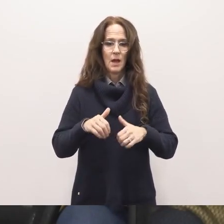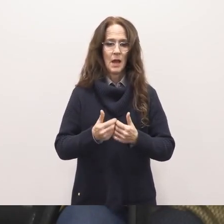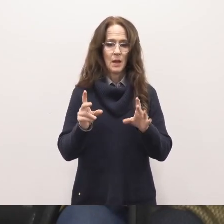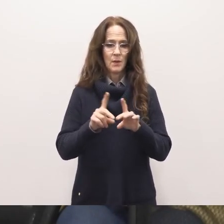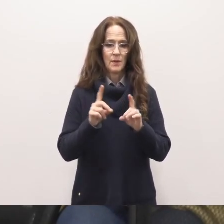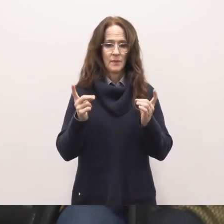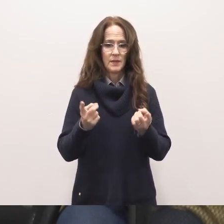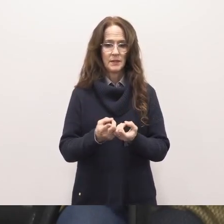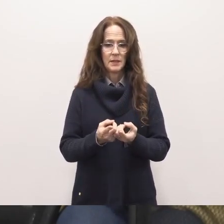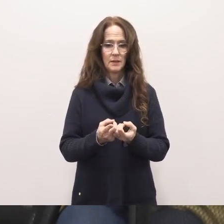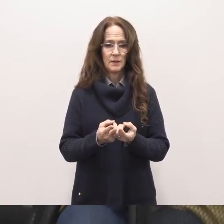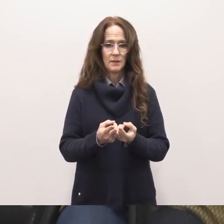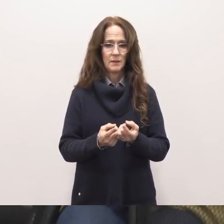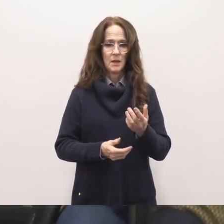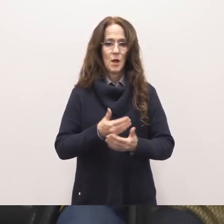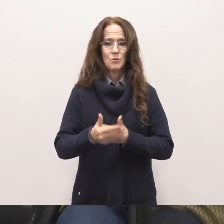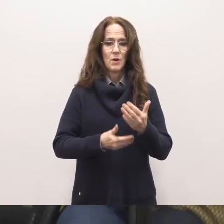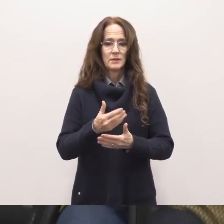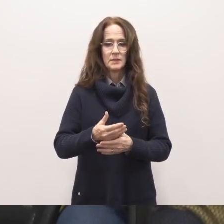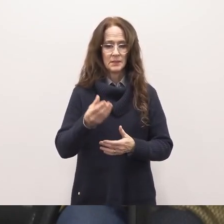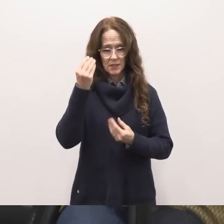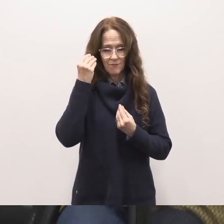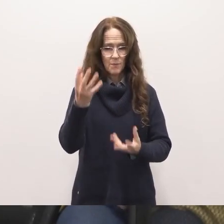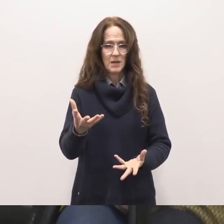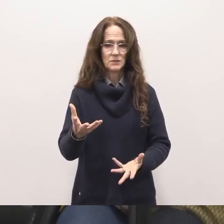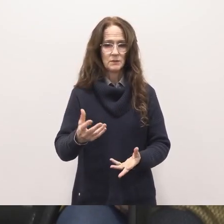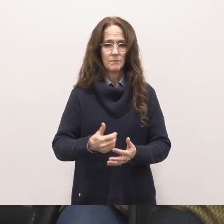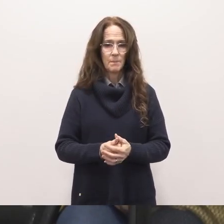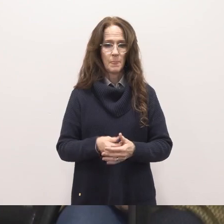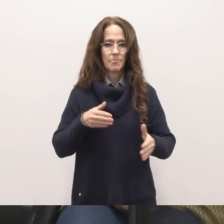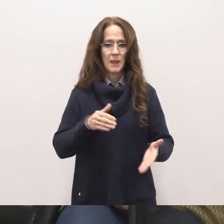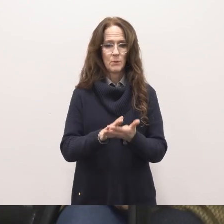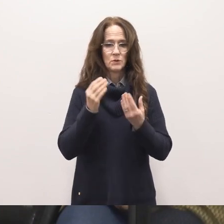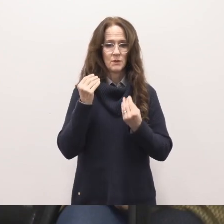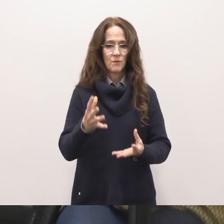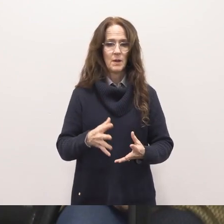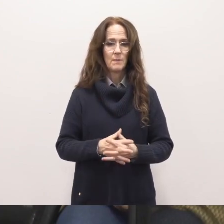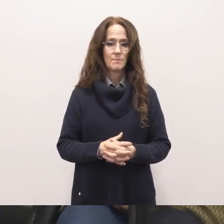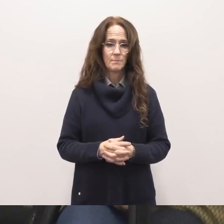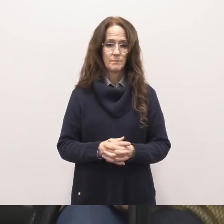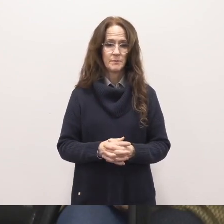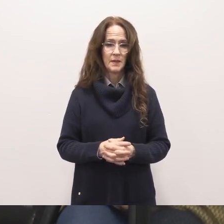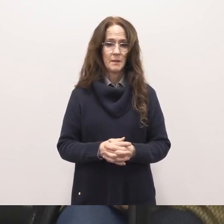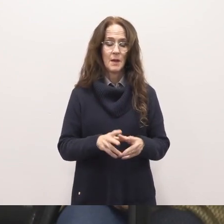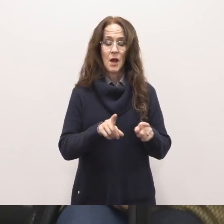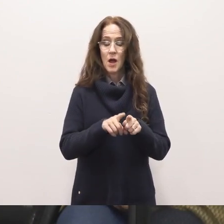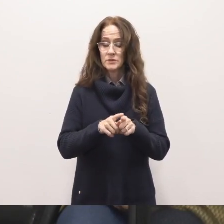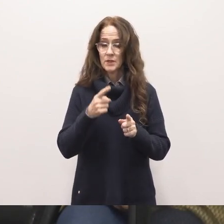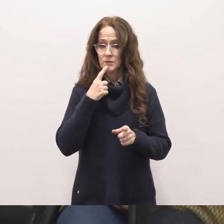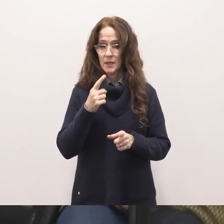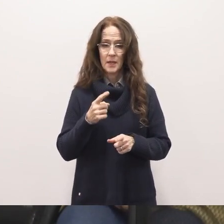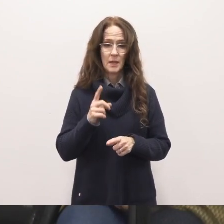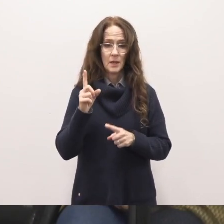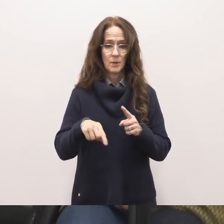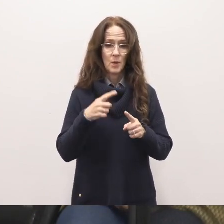is processing information and approaching information. But, I will say also, when we do get into these, kind of